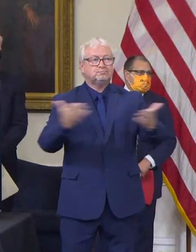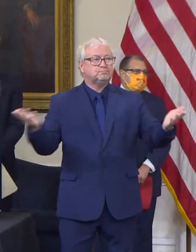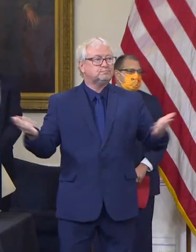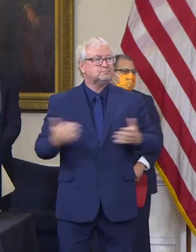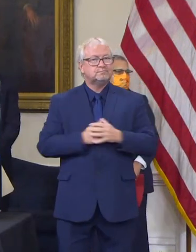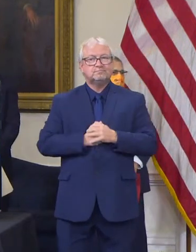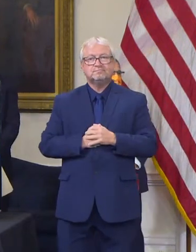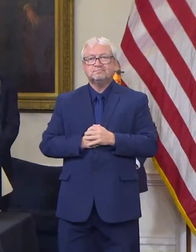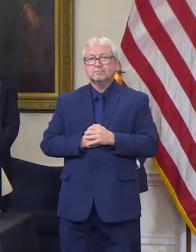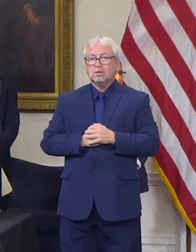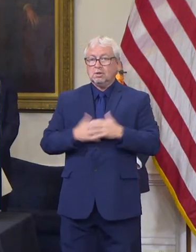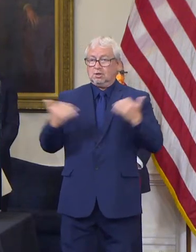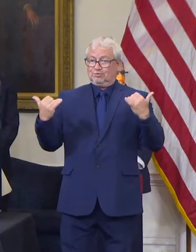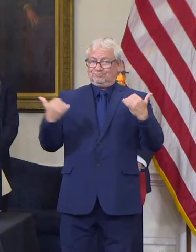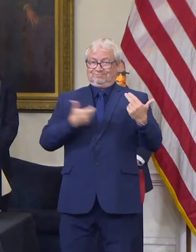Good afternoon.